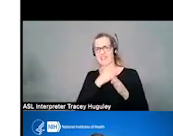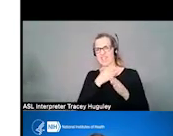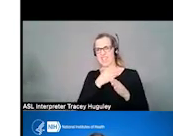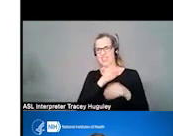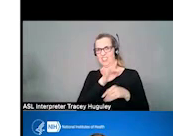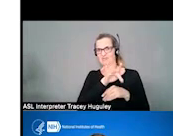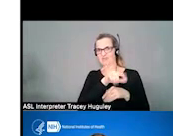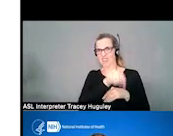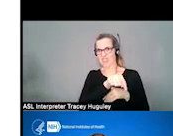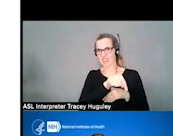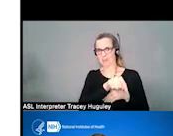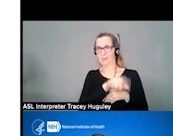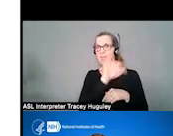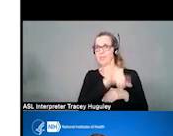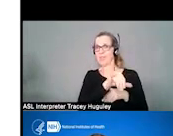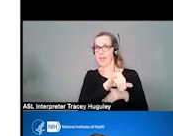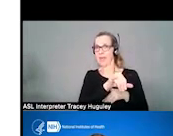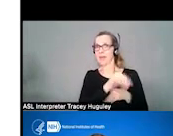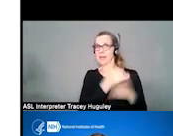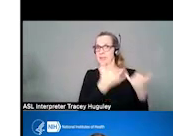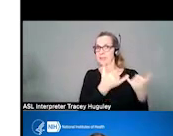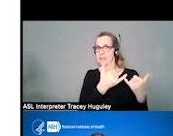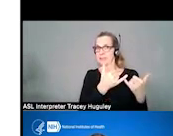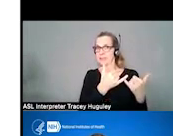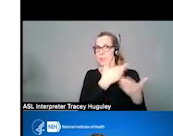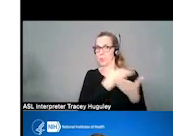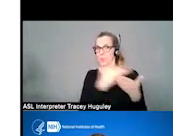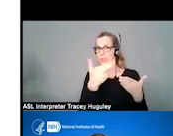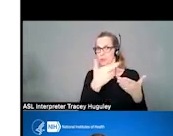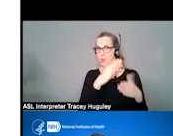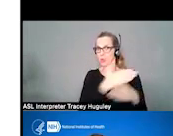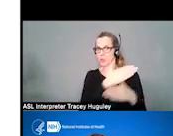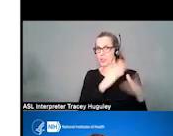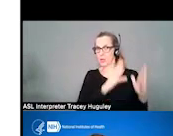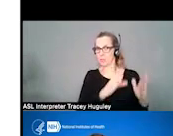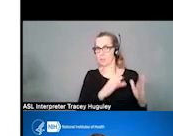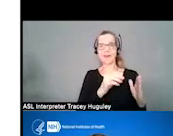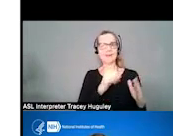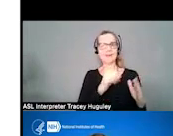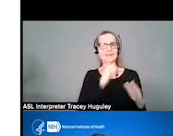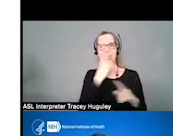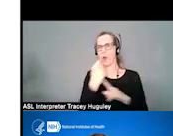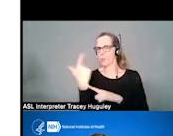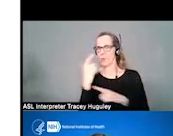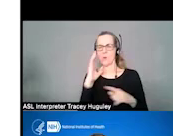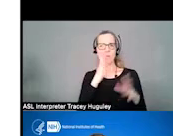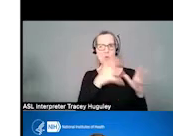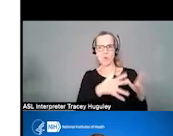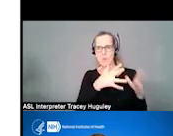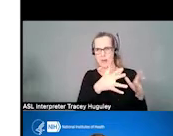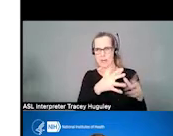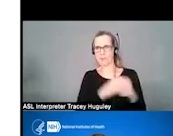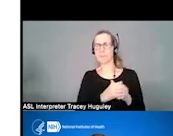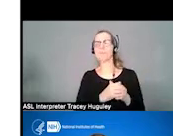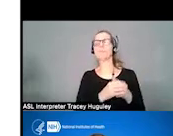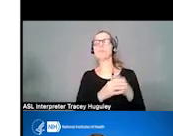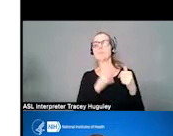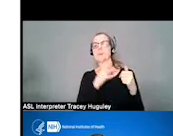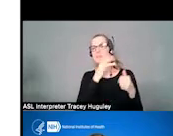that the existing Resource Sharing Plan(s) field will remain. That's not being removed. And it will remain to support other policies,